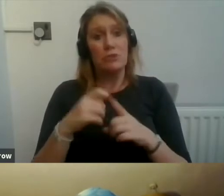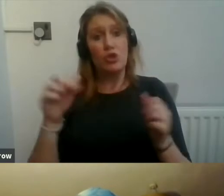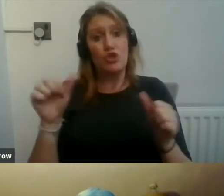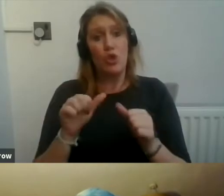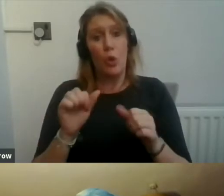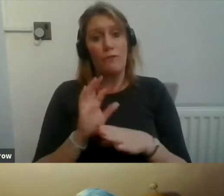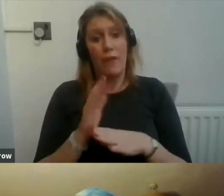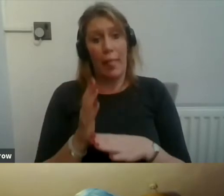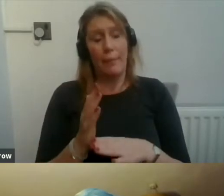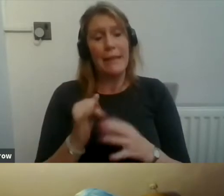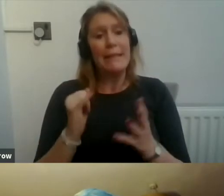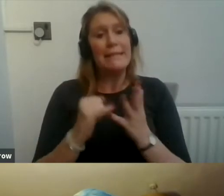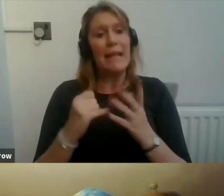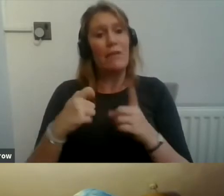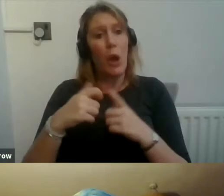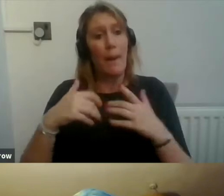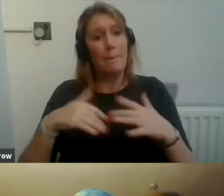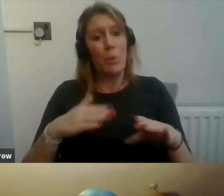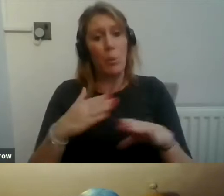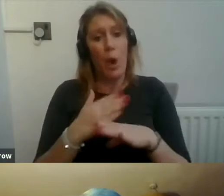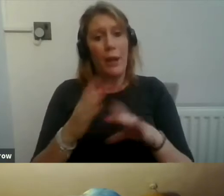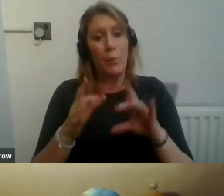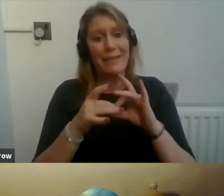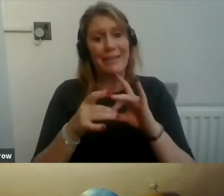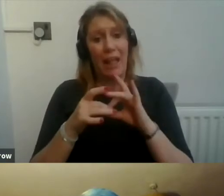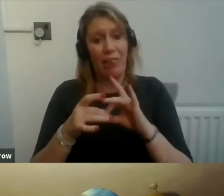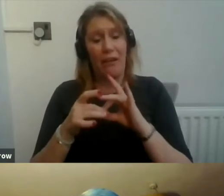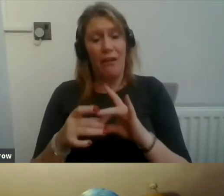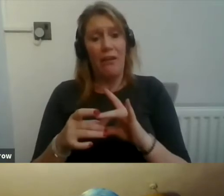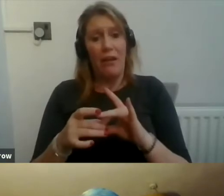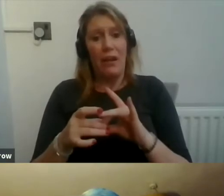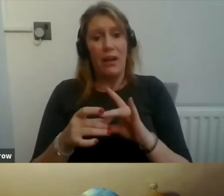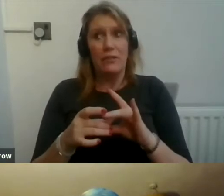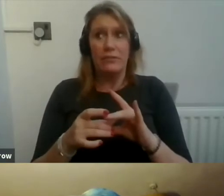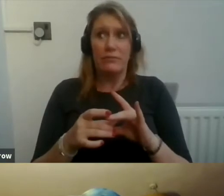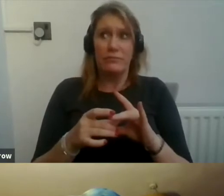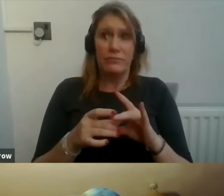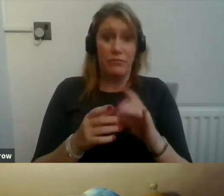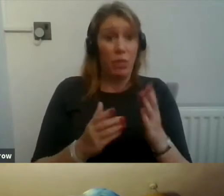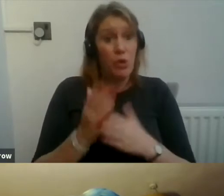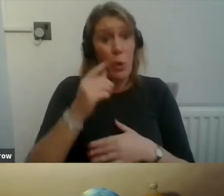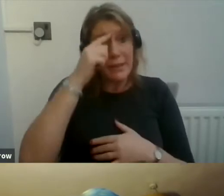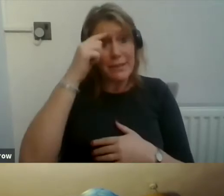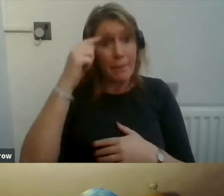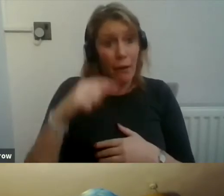has been working with Together on and off for most of the summer so it will be